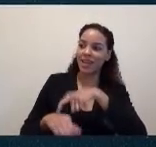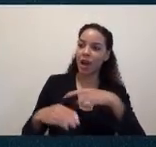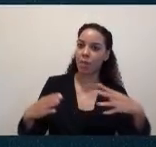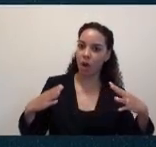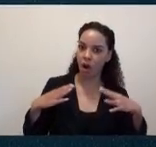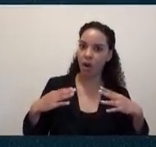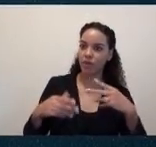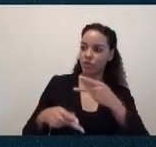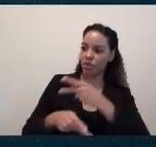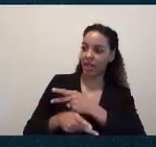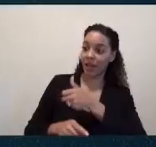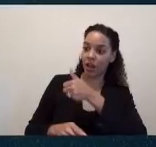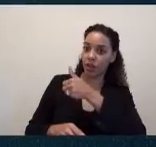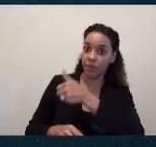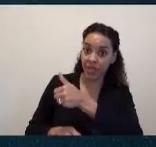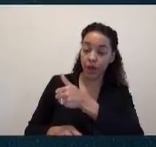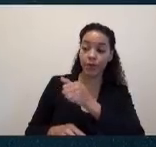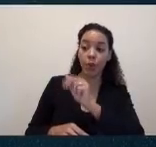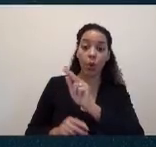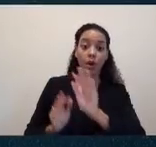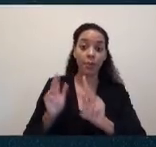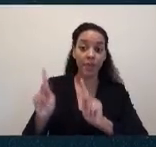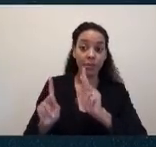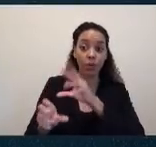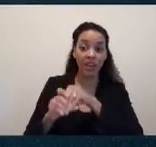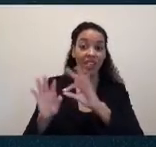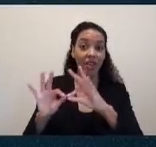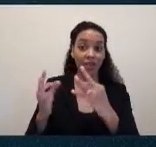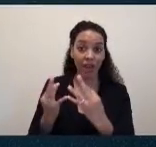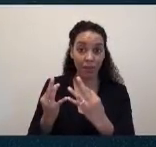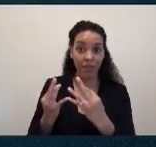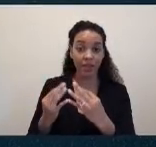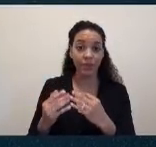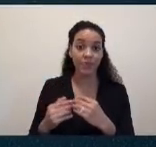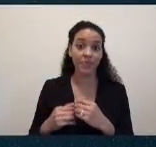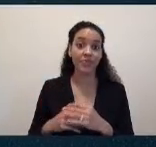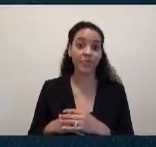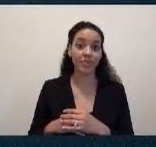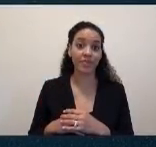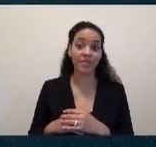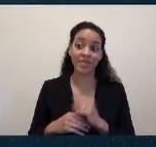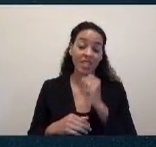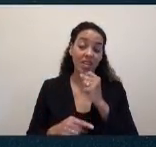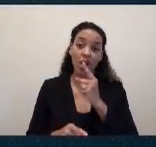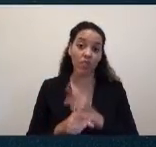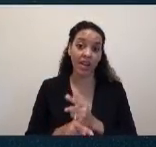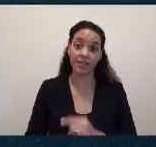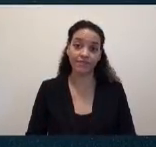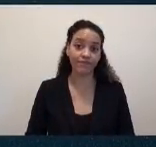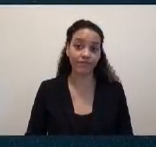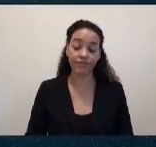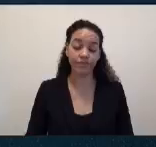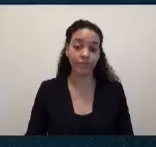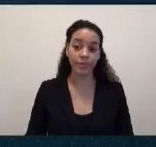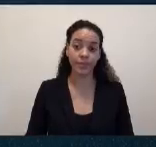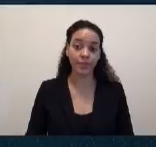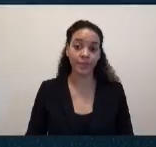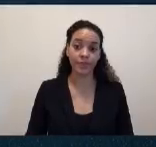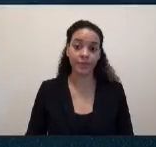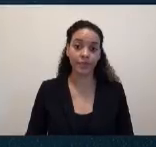or people in their families, and it's just not right. Again, Build Back Better is going to address